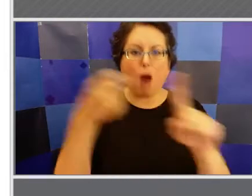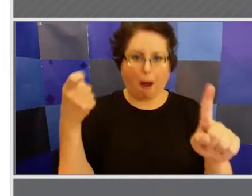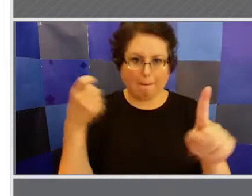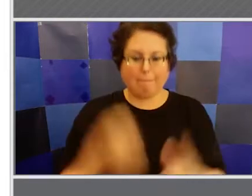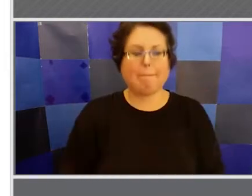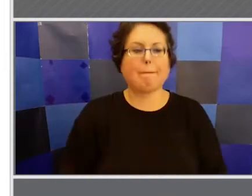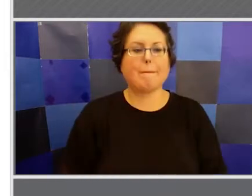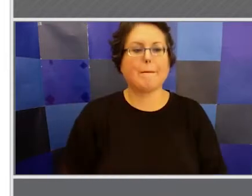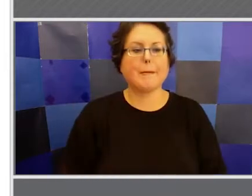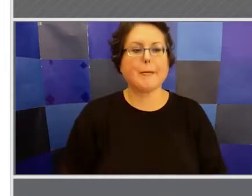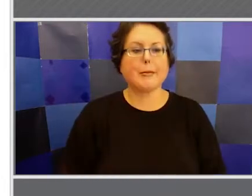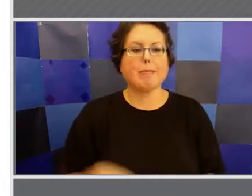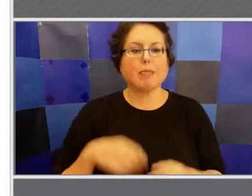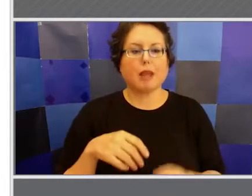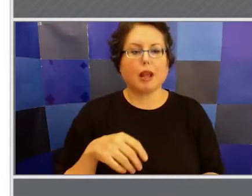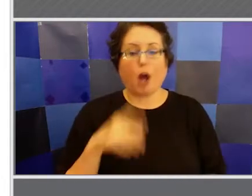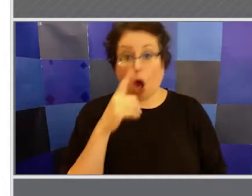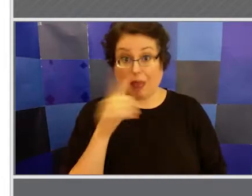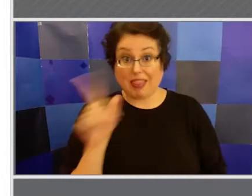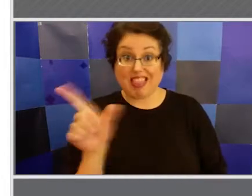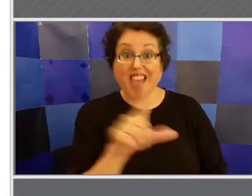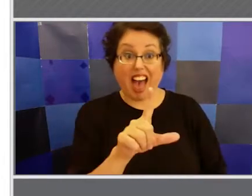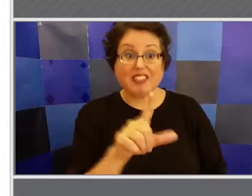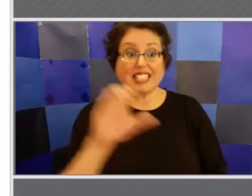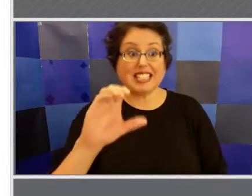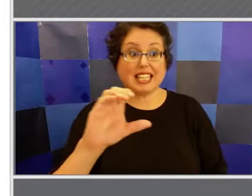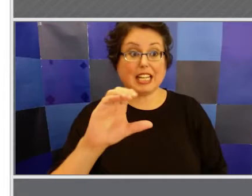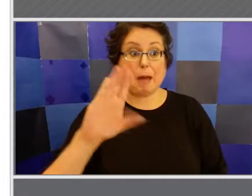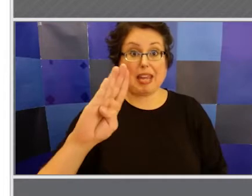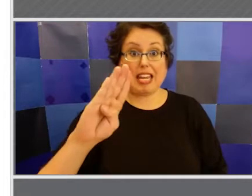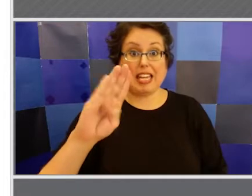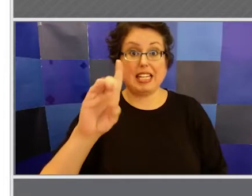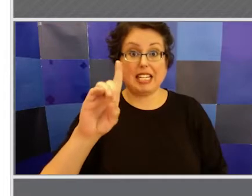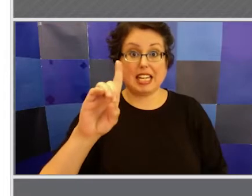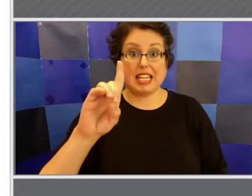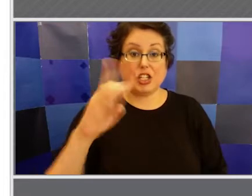So on the furthest left here CPG, this is the Community Development Block Grant.